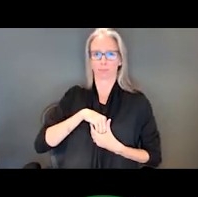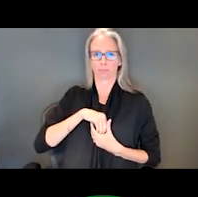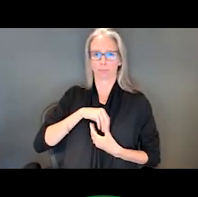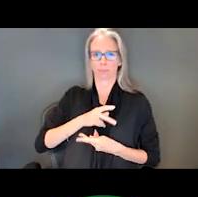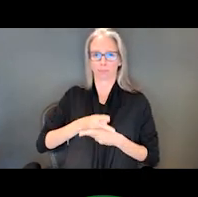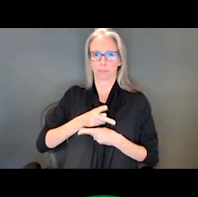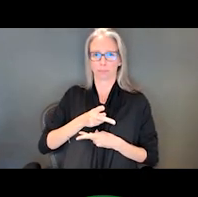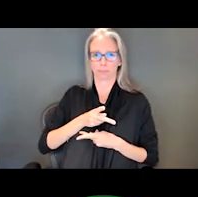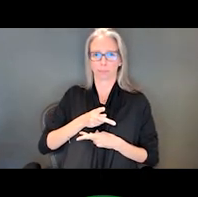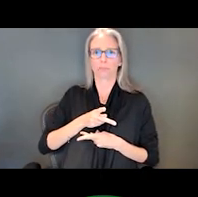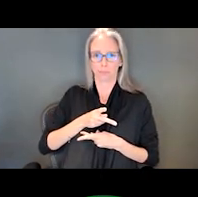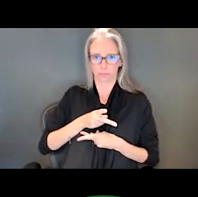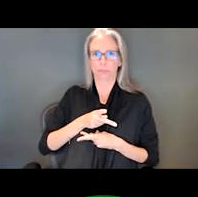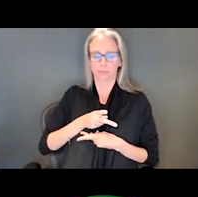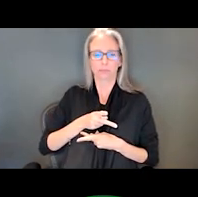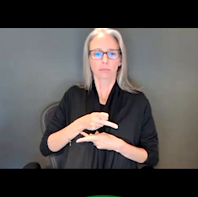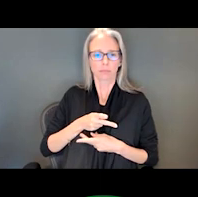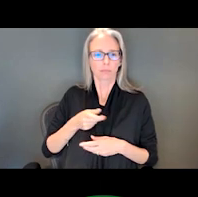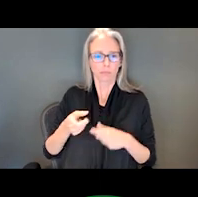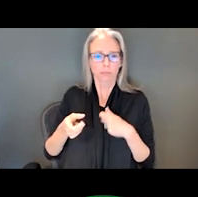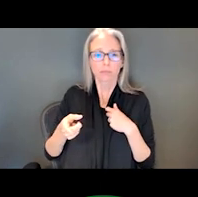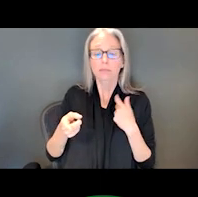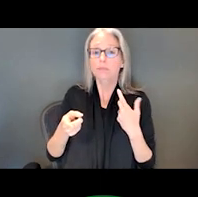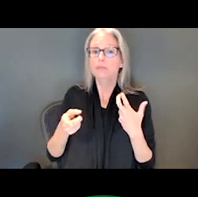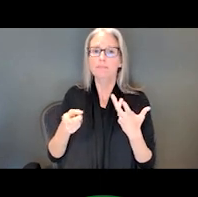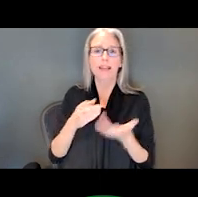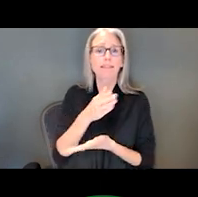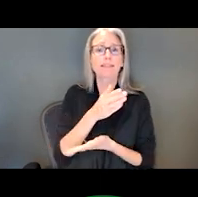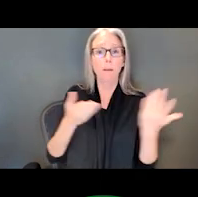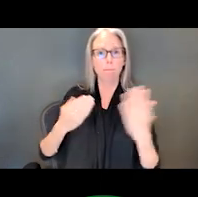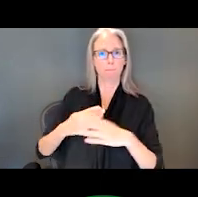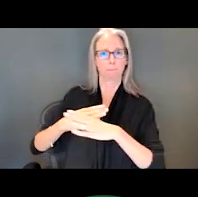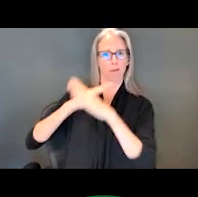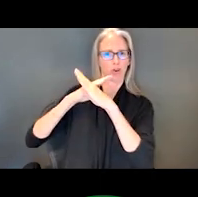disability is being treated or that they're being disabled by the social barrier that is created.